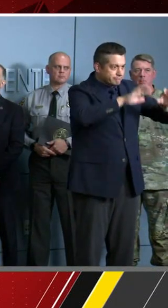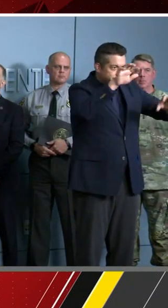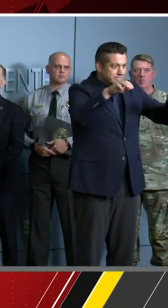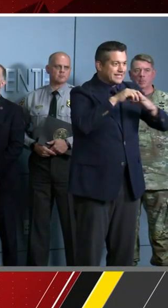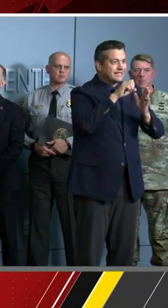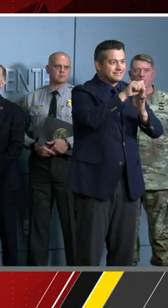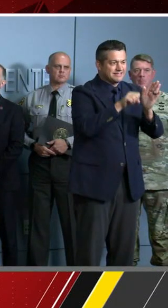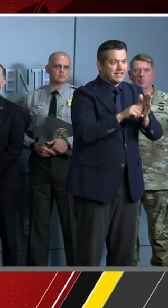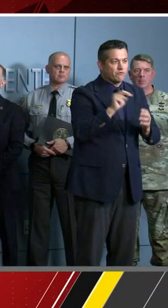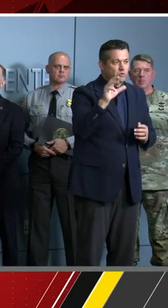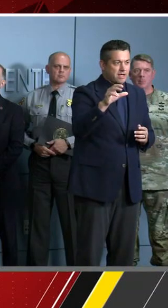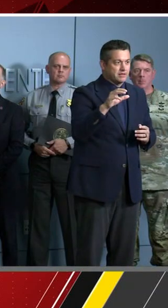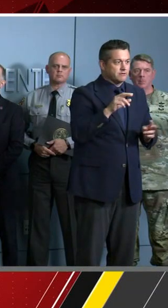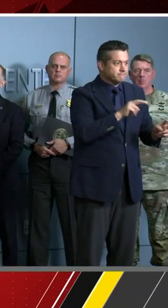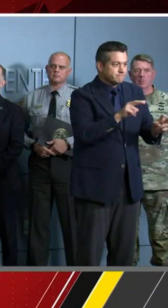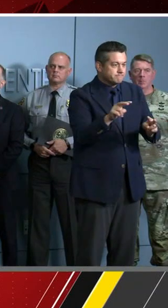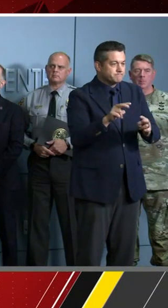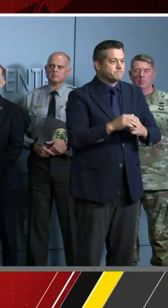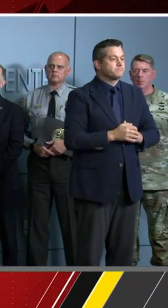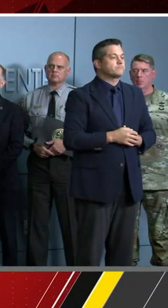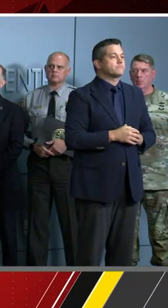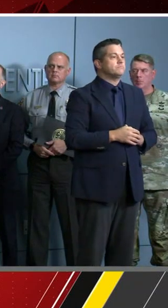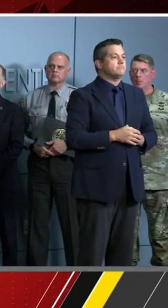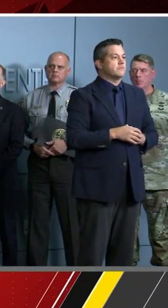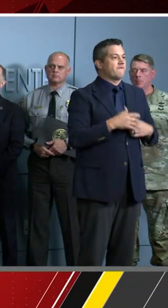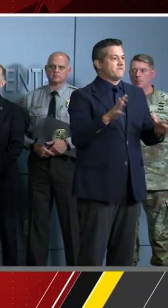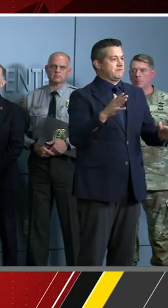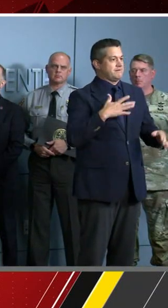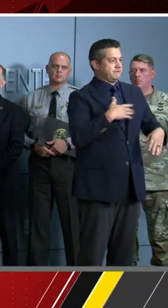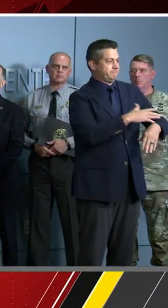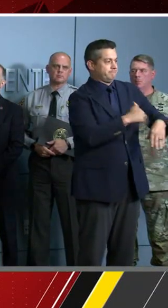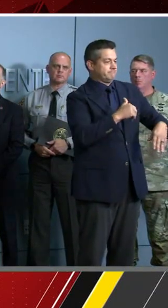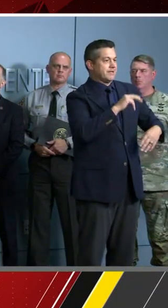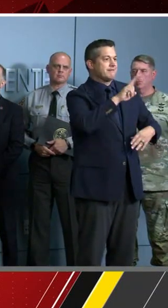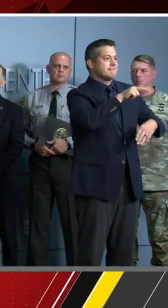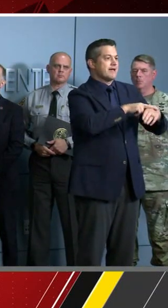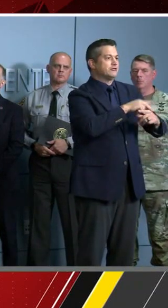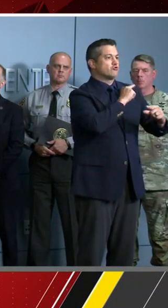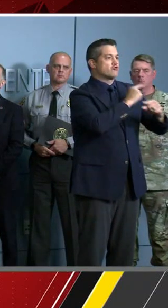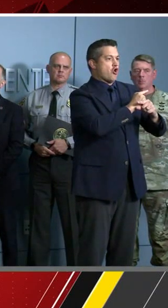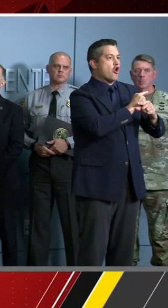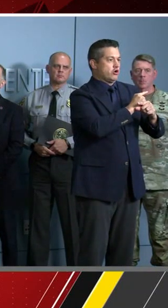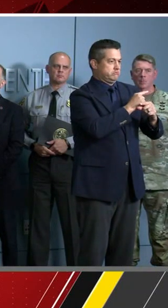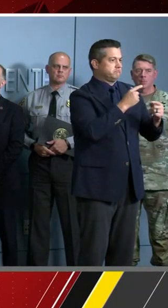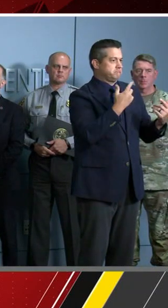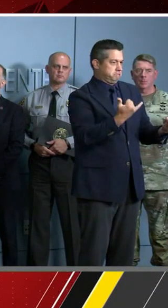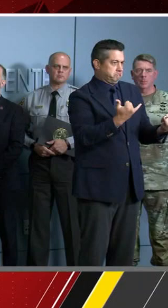safe. I've authorized National